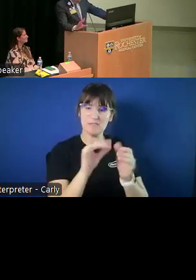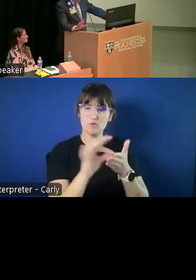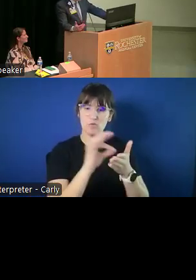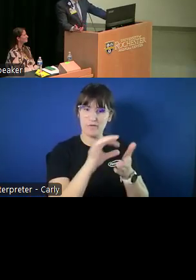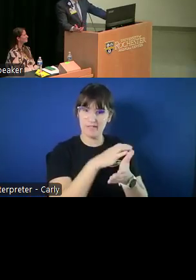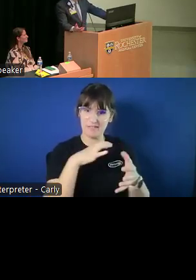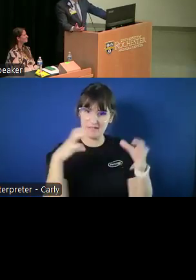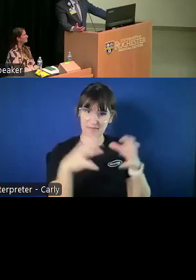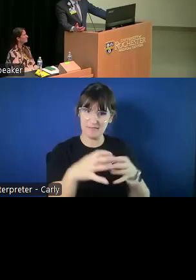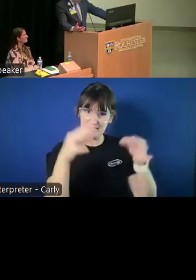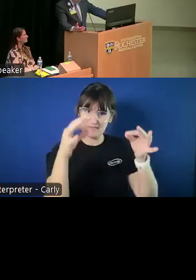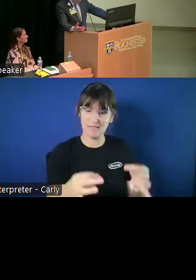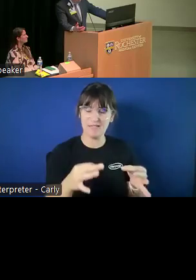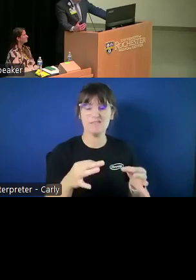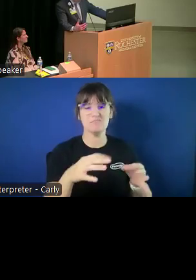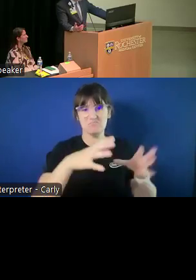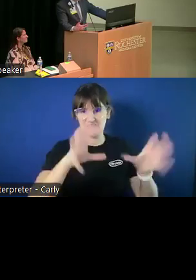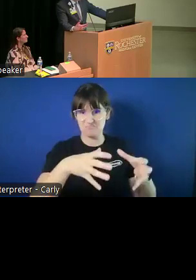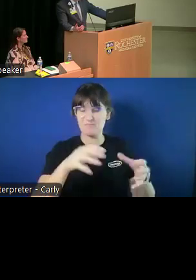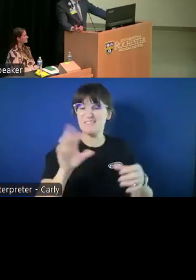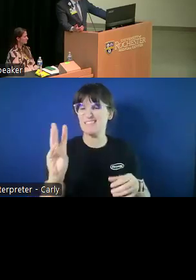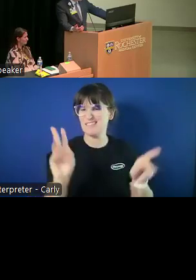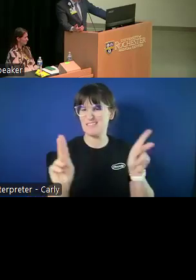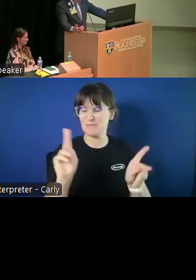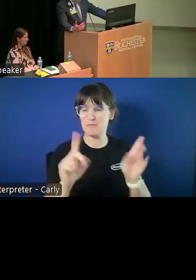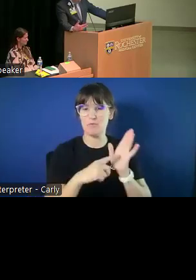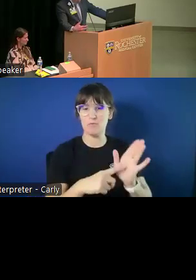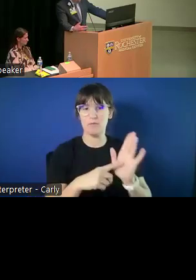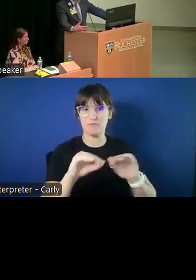was comprised of six individuals who broadly represented the organization from clinical